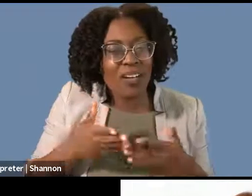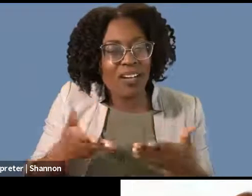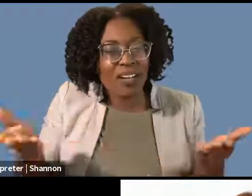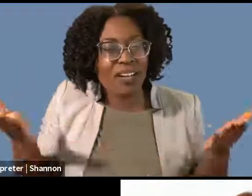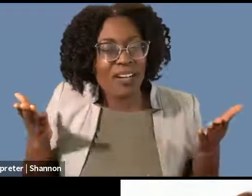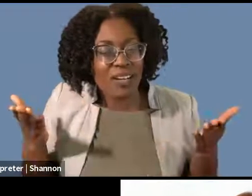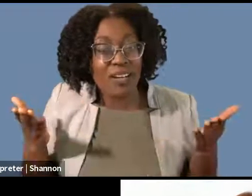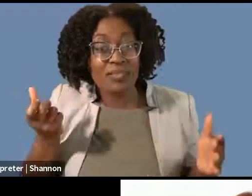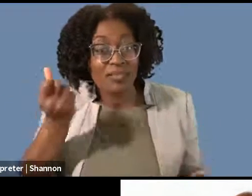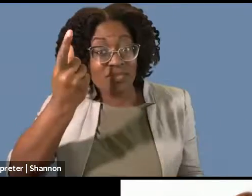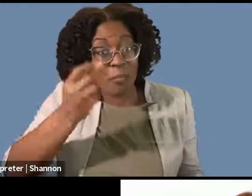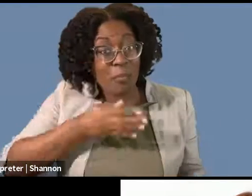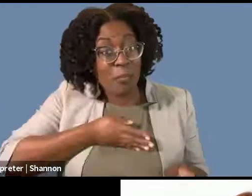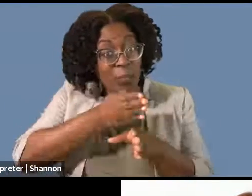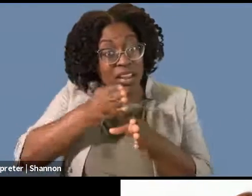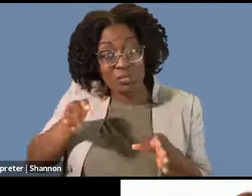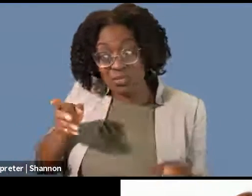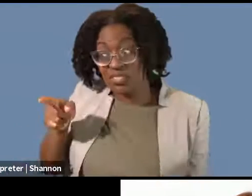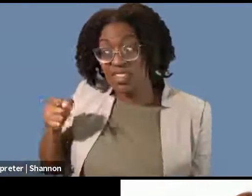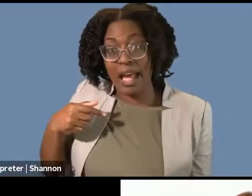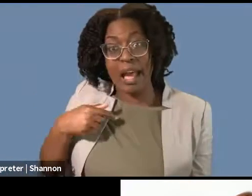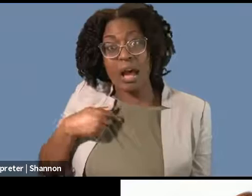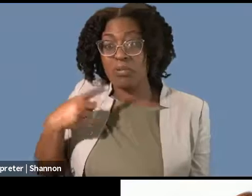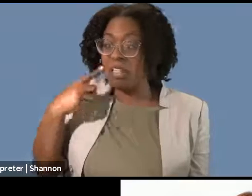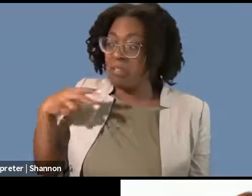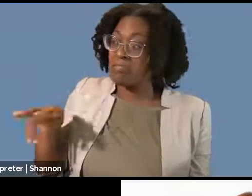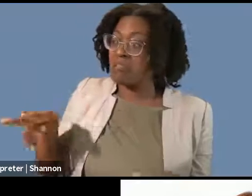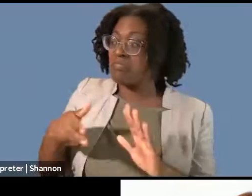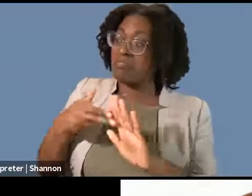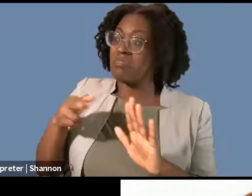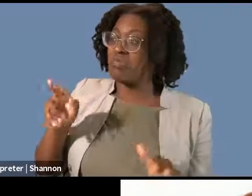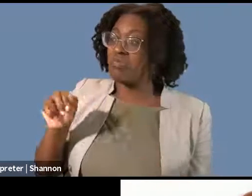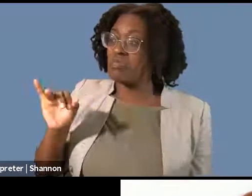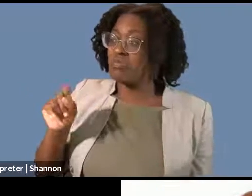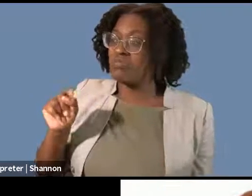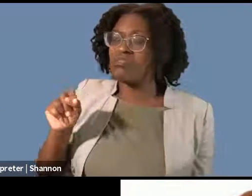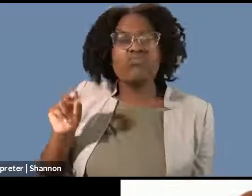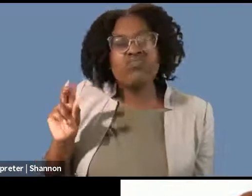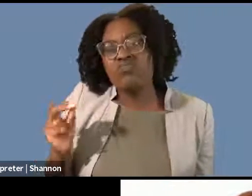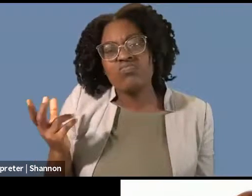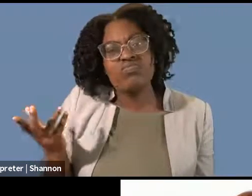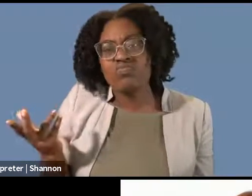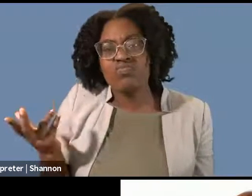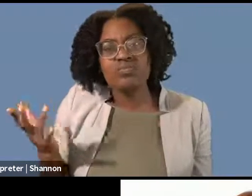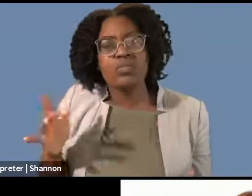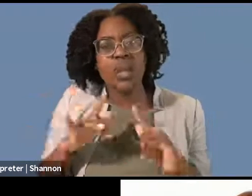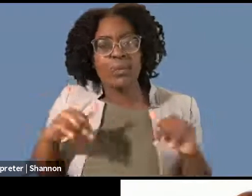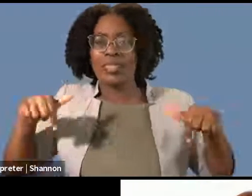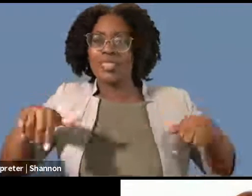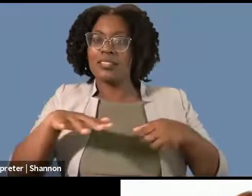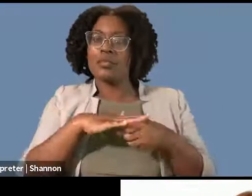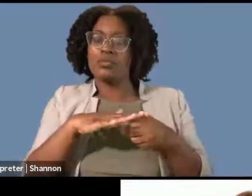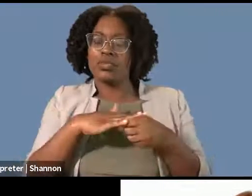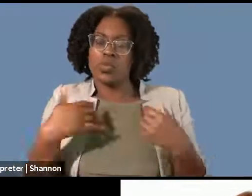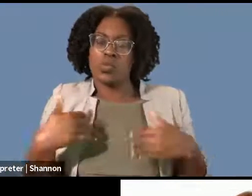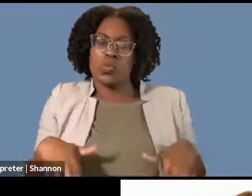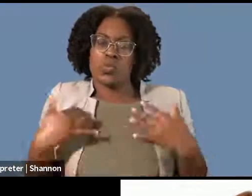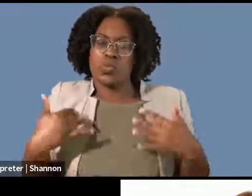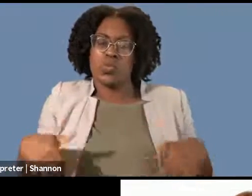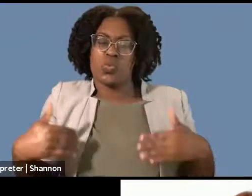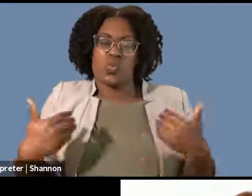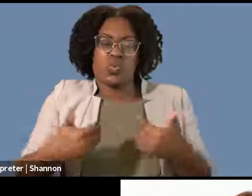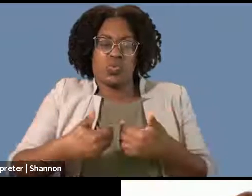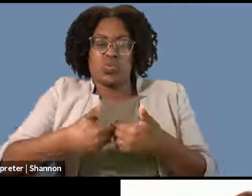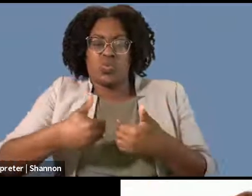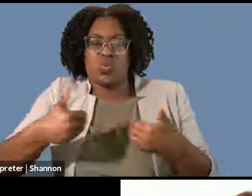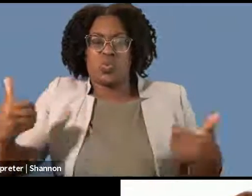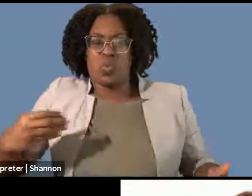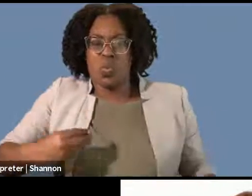but we live in structures that have led this neighborhood to be very segregated. The minorities